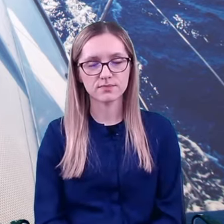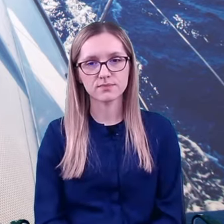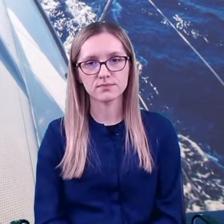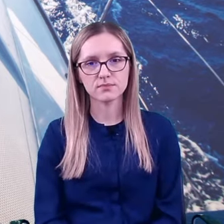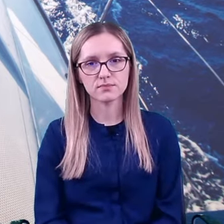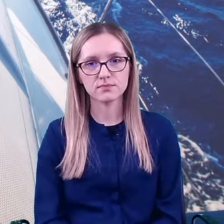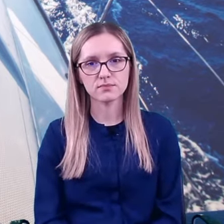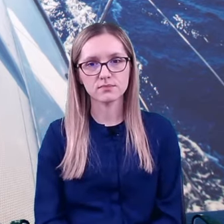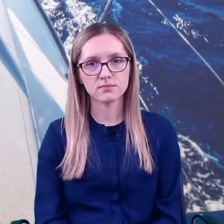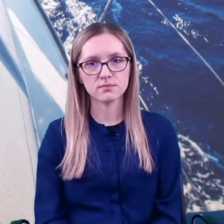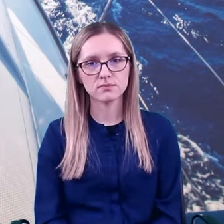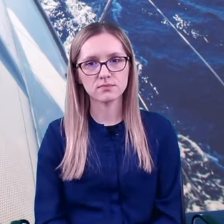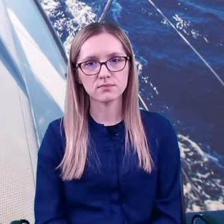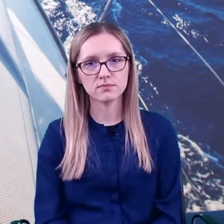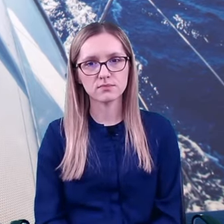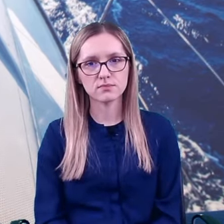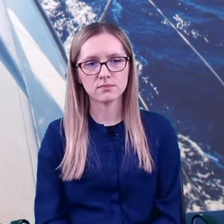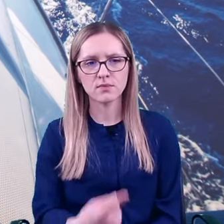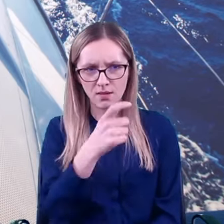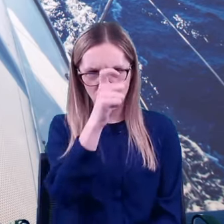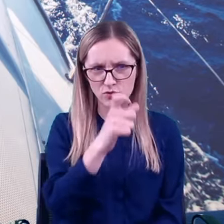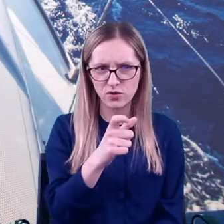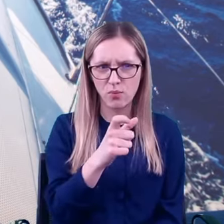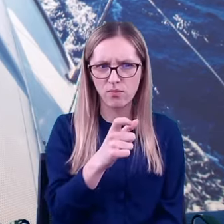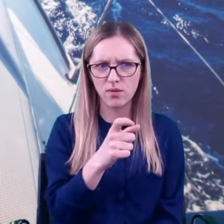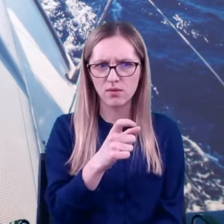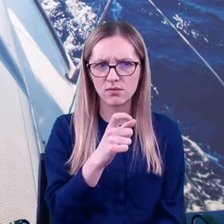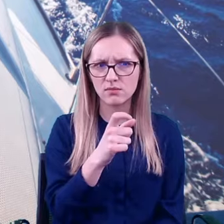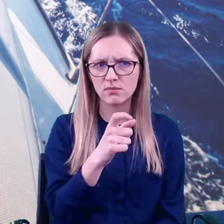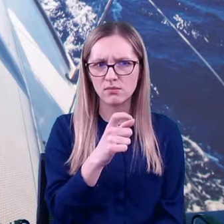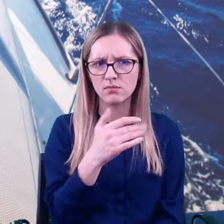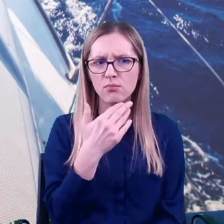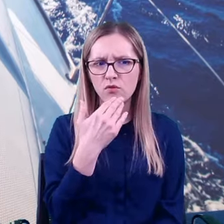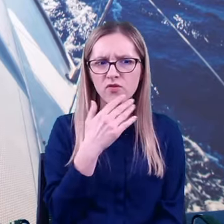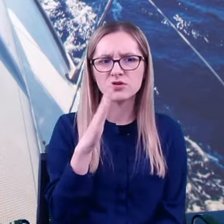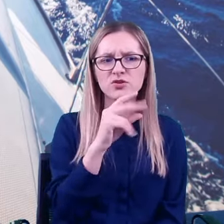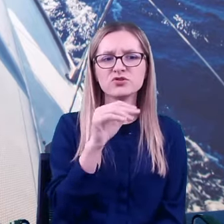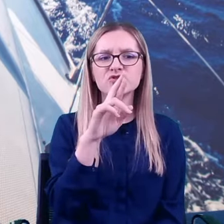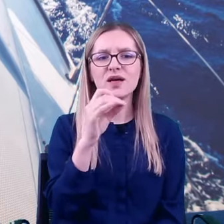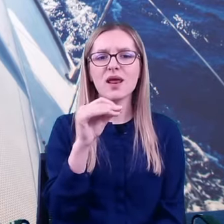One vote for “in series”. Anyone for “parallelly”? No?